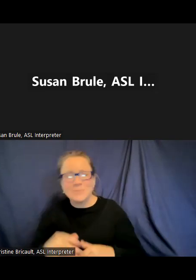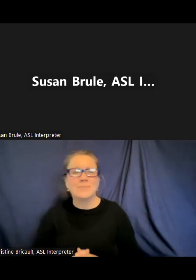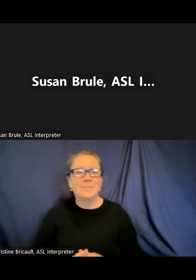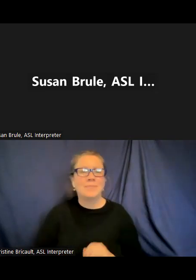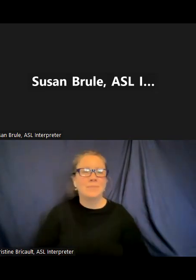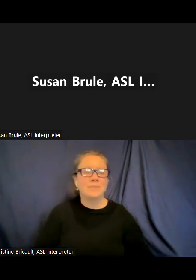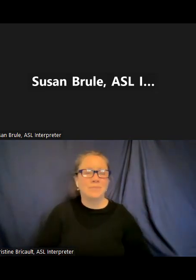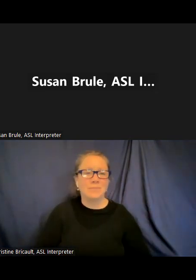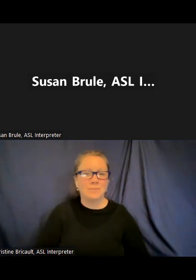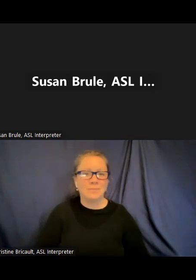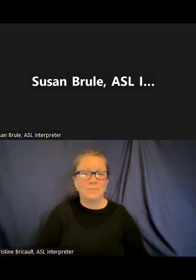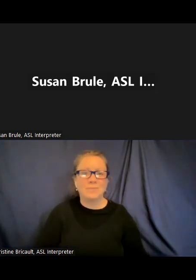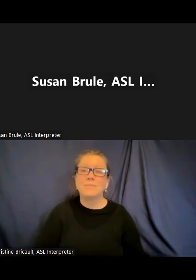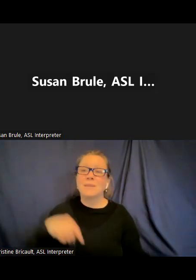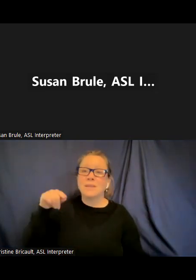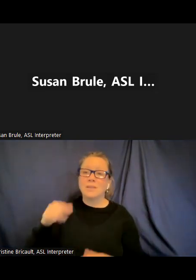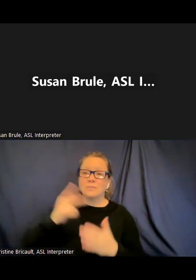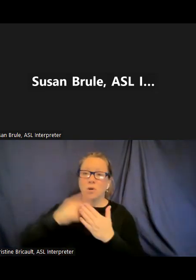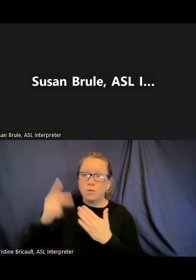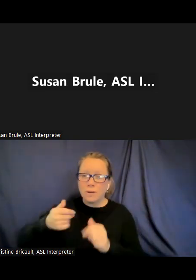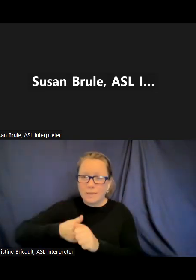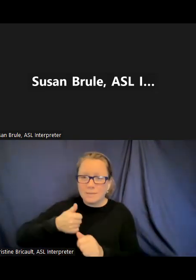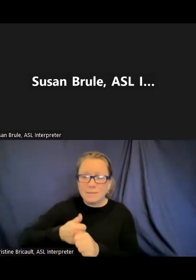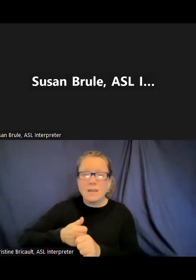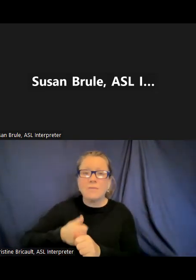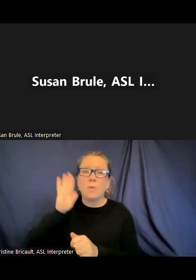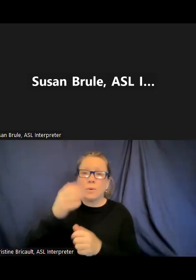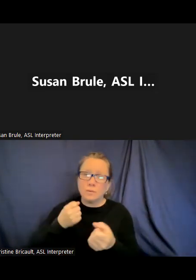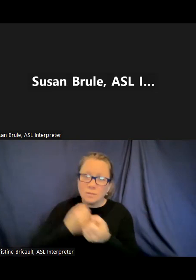This is a grant program that supports capital improvements